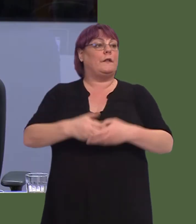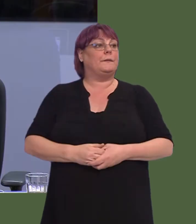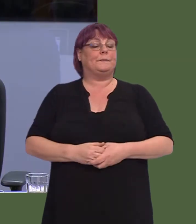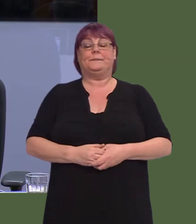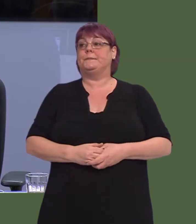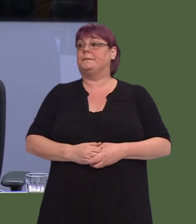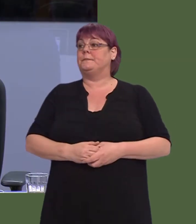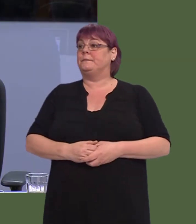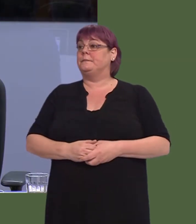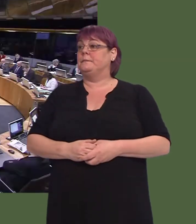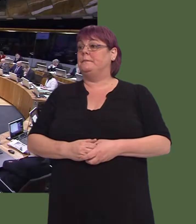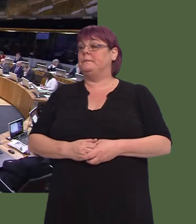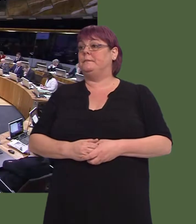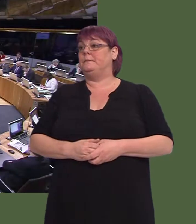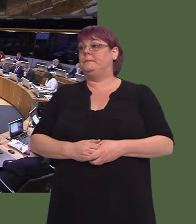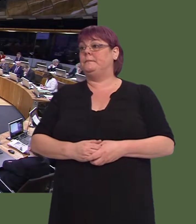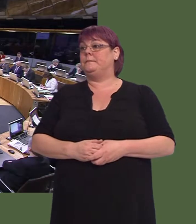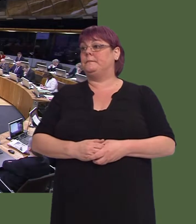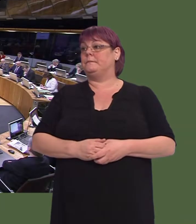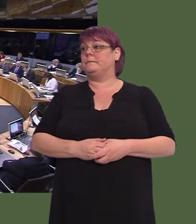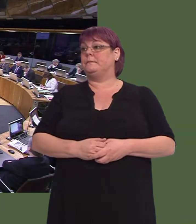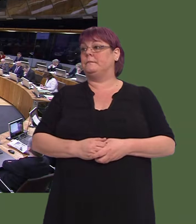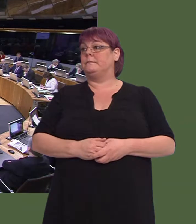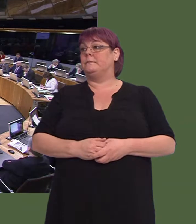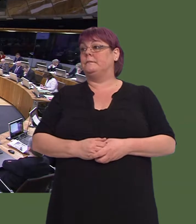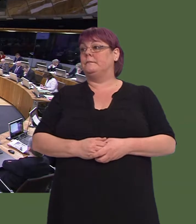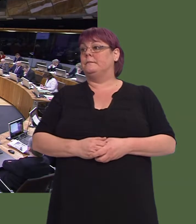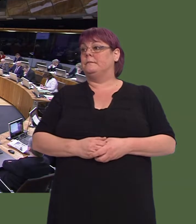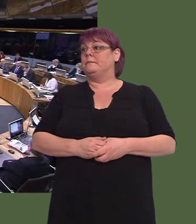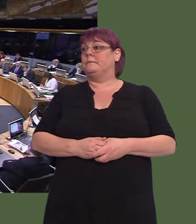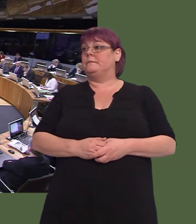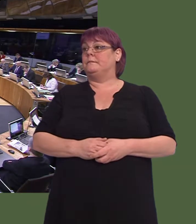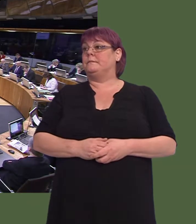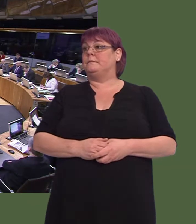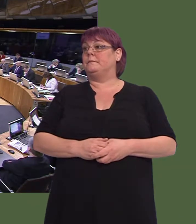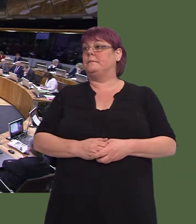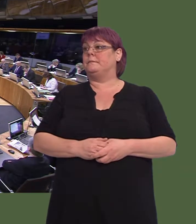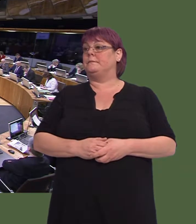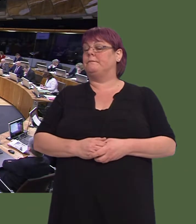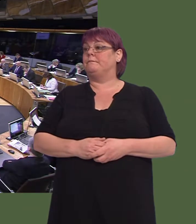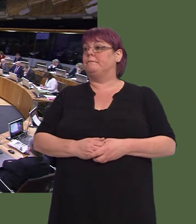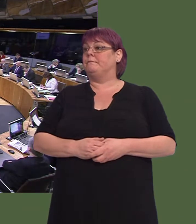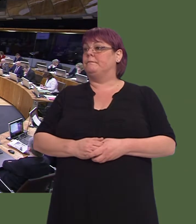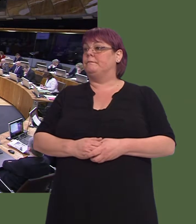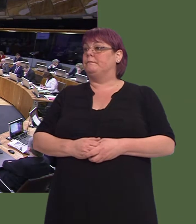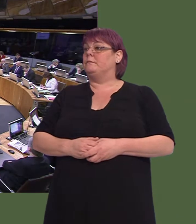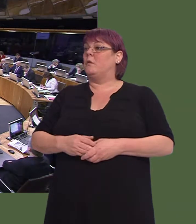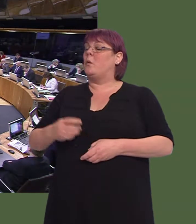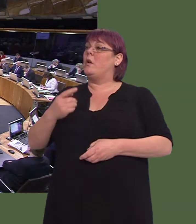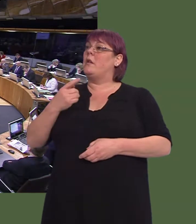David J Rowlands AM: First Minister, we often hear the word 'austerity' used in this Chamber.